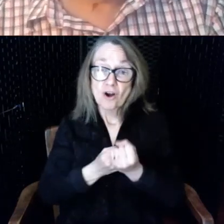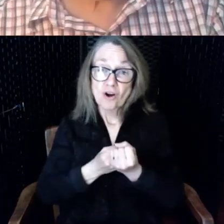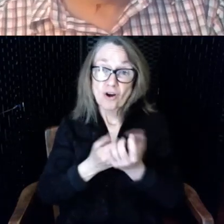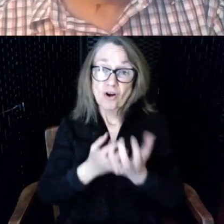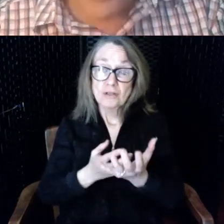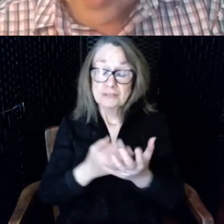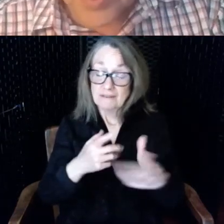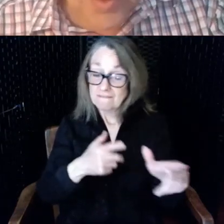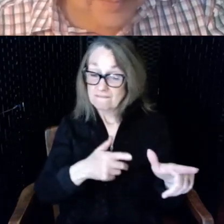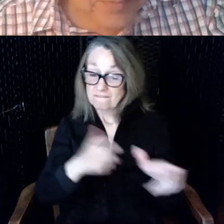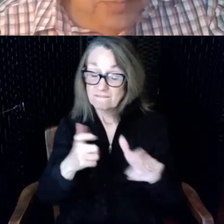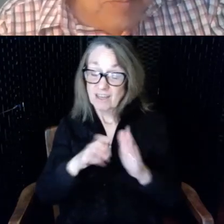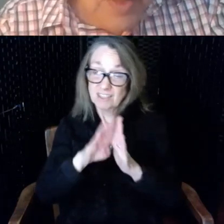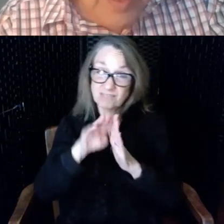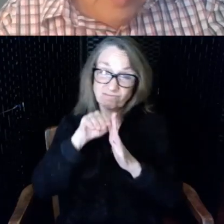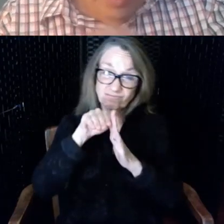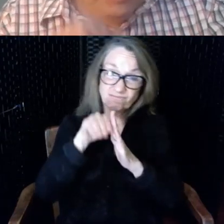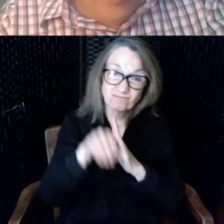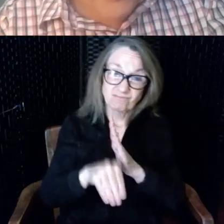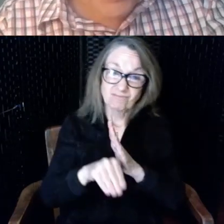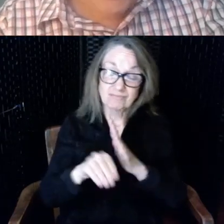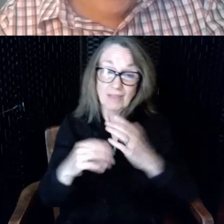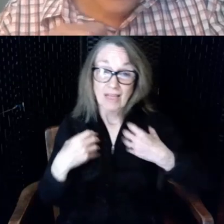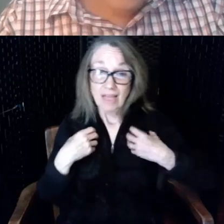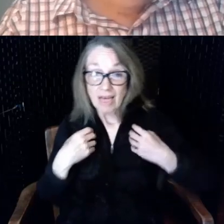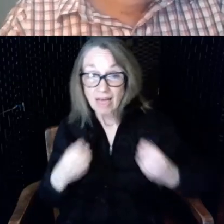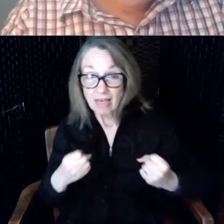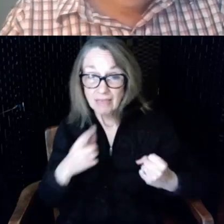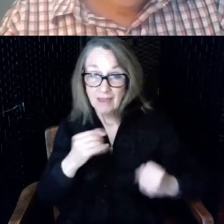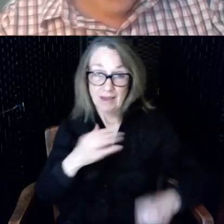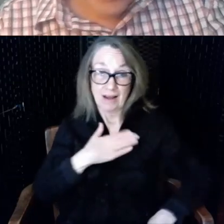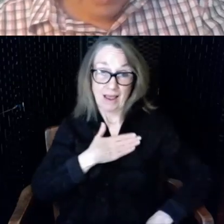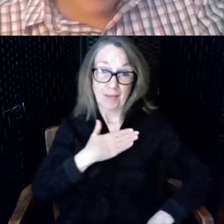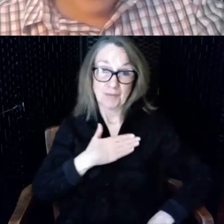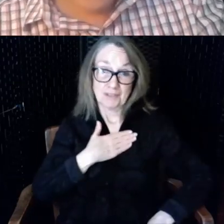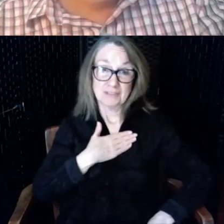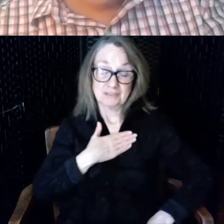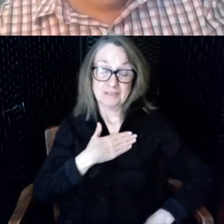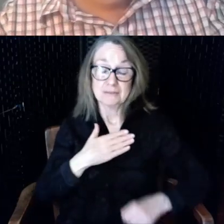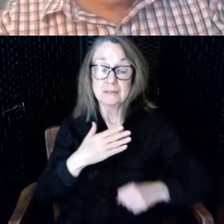and happiness our web-site hearingloopri.org is